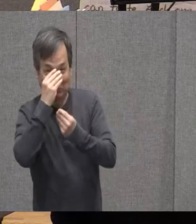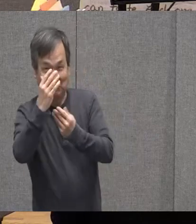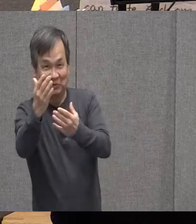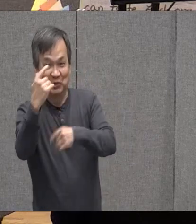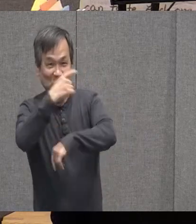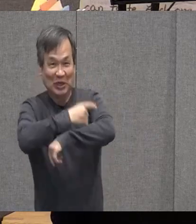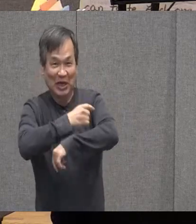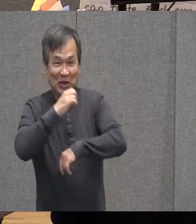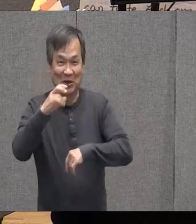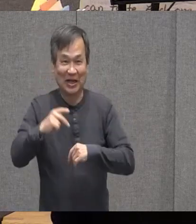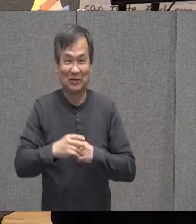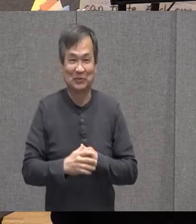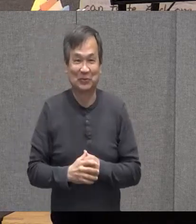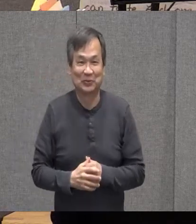So, let's get started.